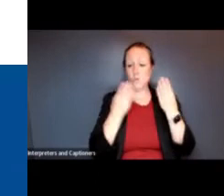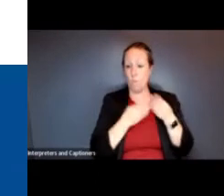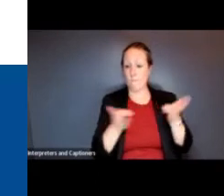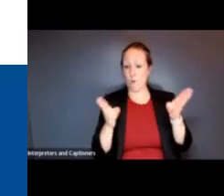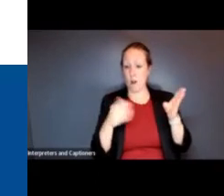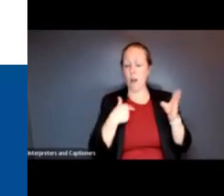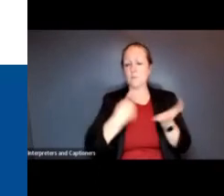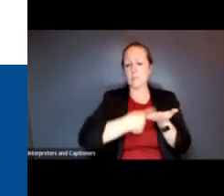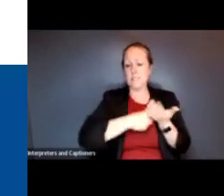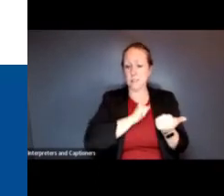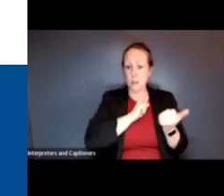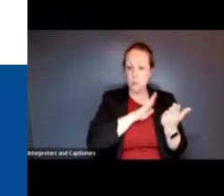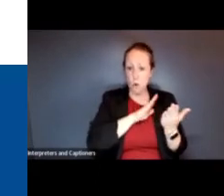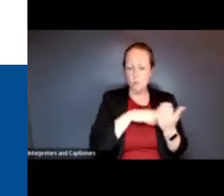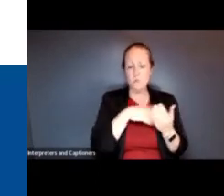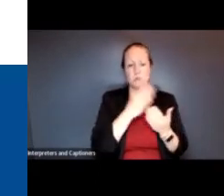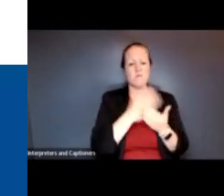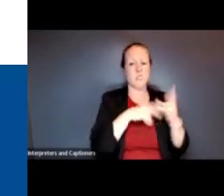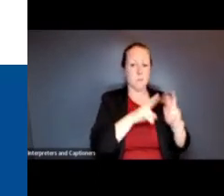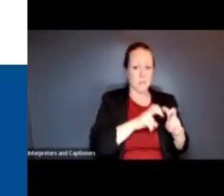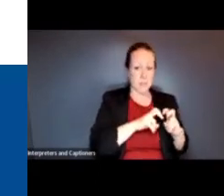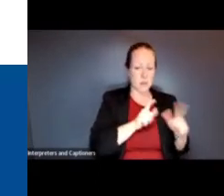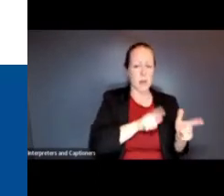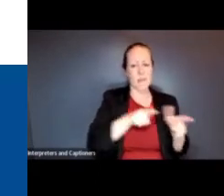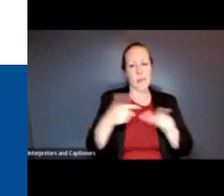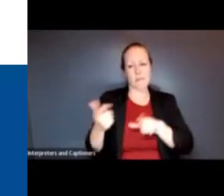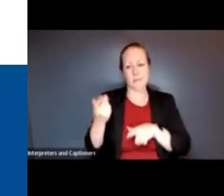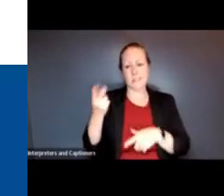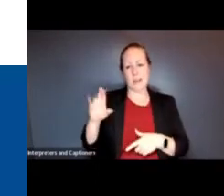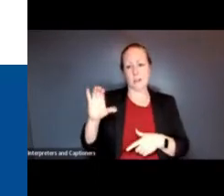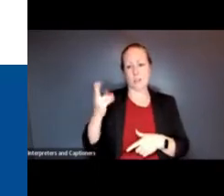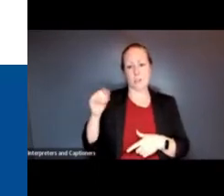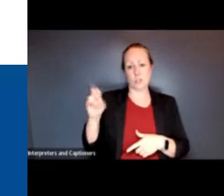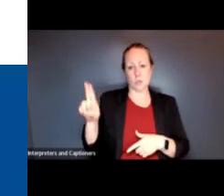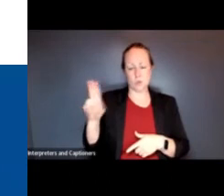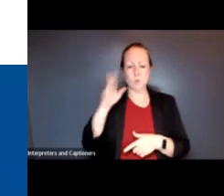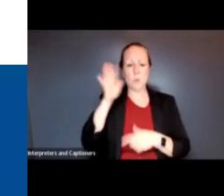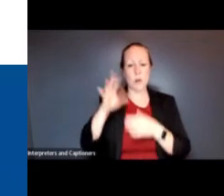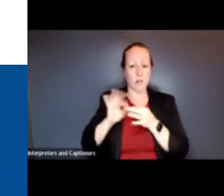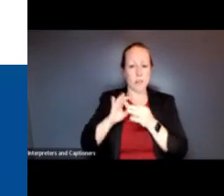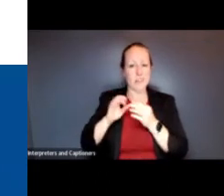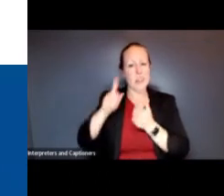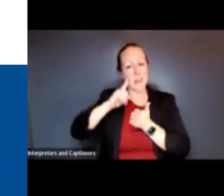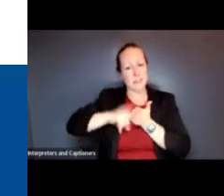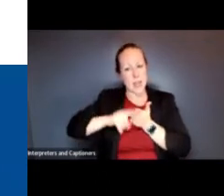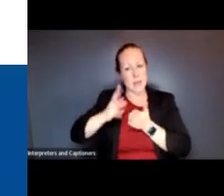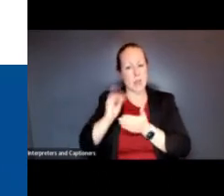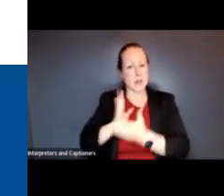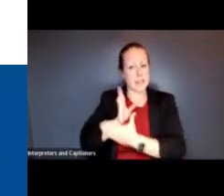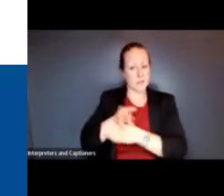the assessment and then Dr. Chiou will take over for some a little bit more of the examination and interventions, but the overall goals of